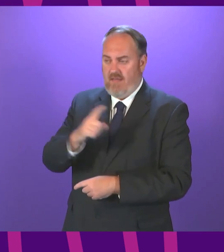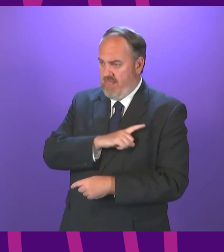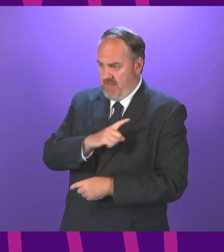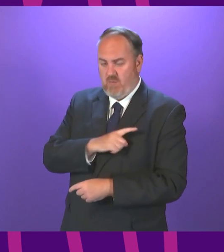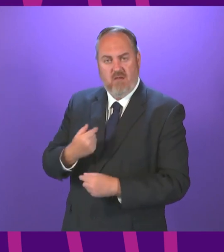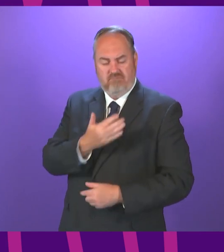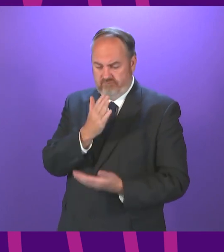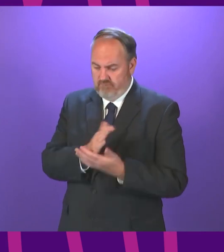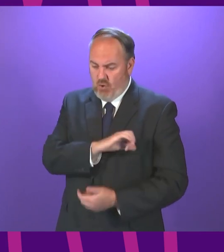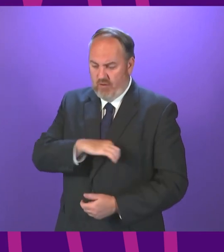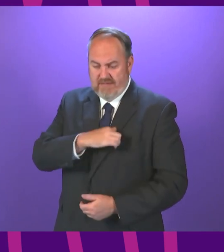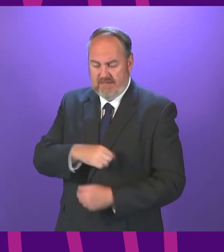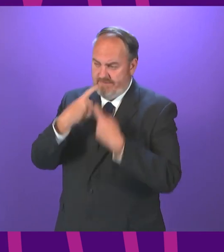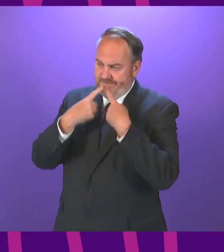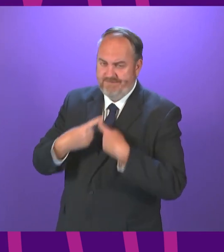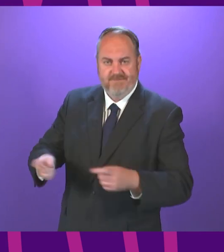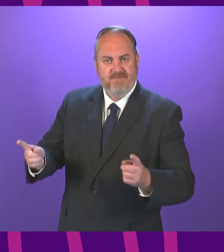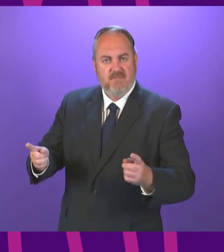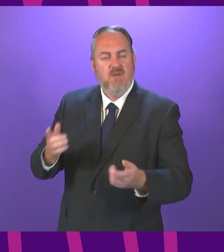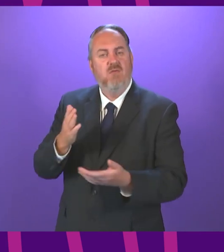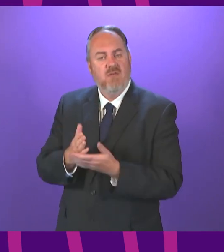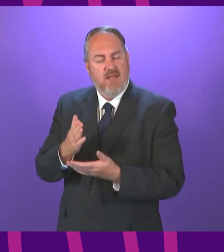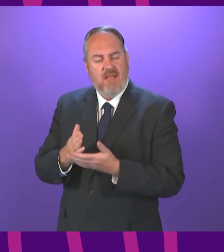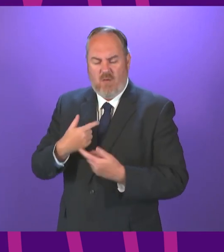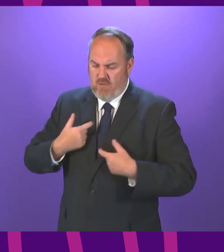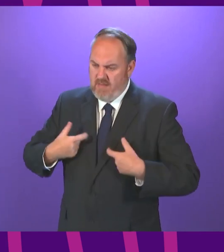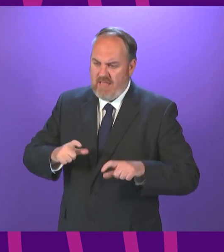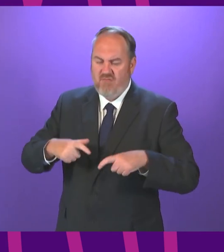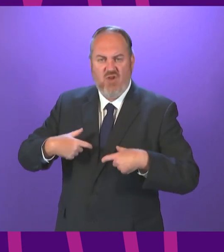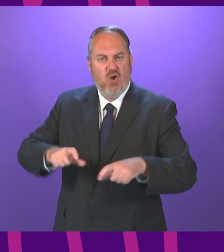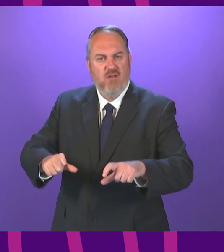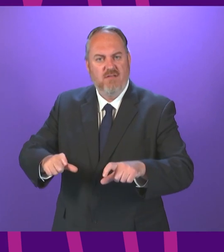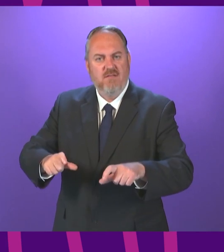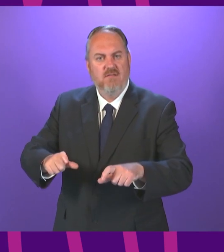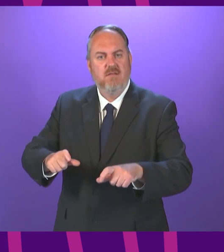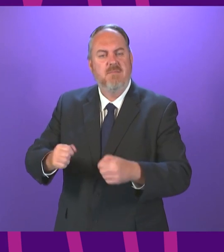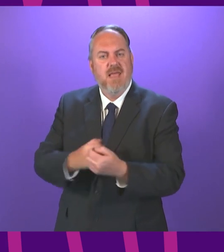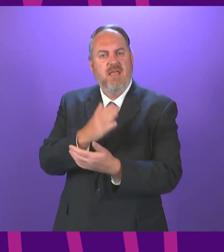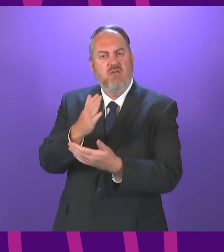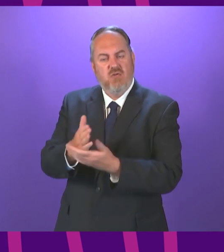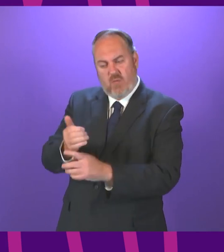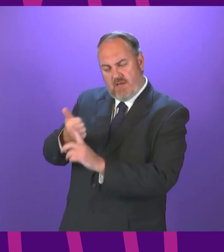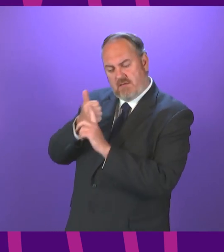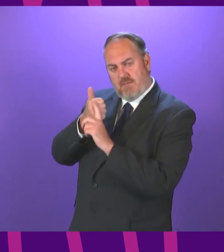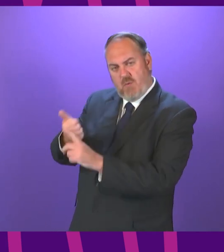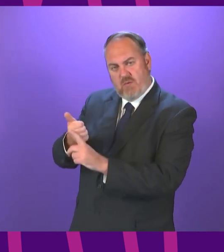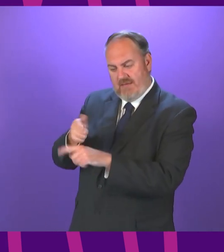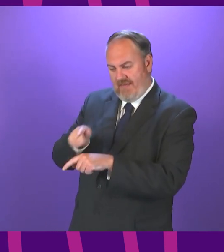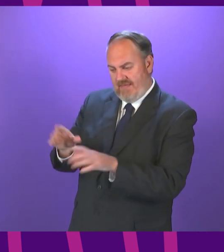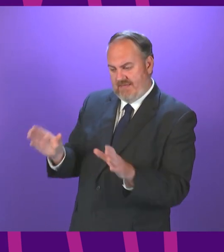I hope to see an improvement. We will continue to make sure that we are supporting the system to perform in the way that it needs to perform.